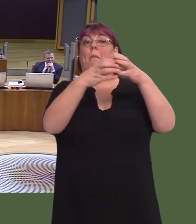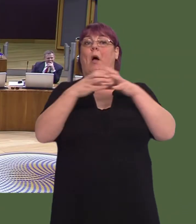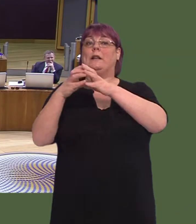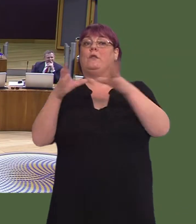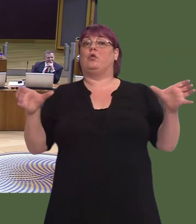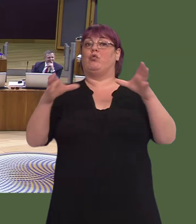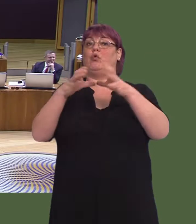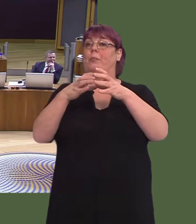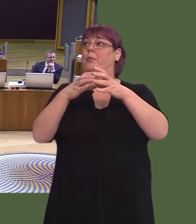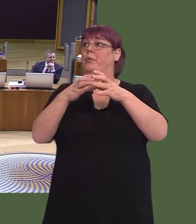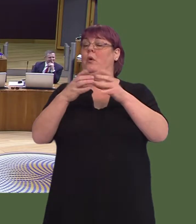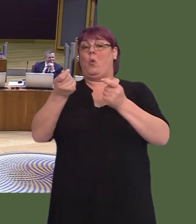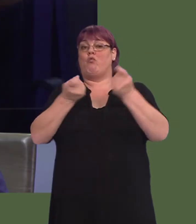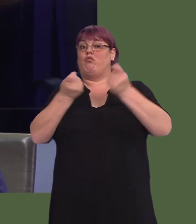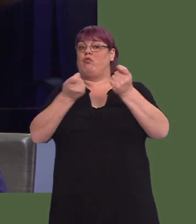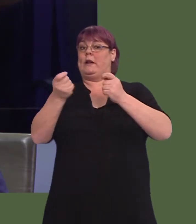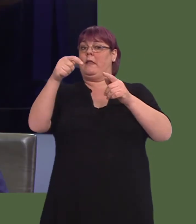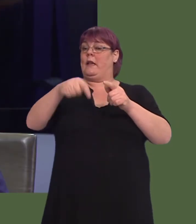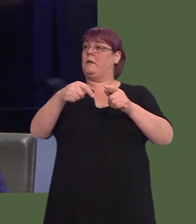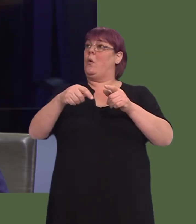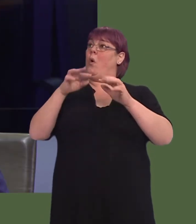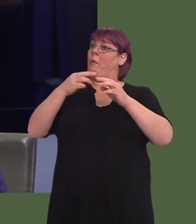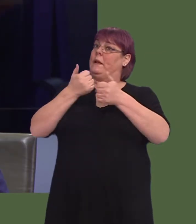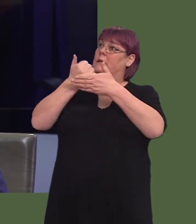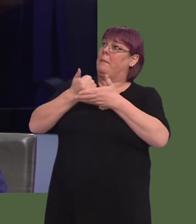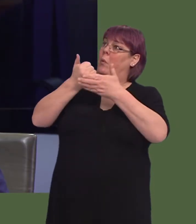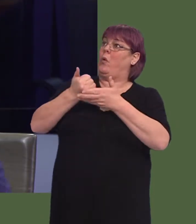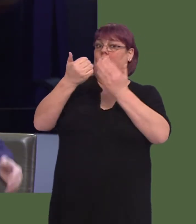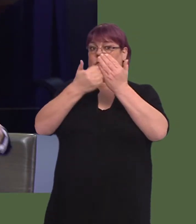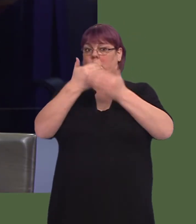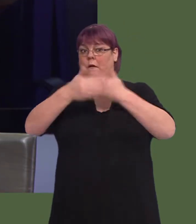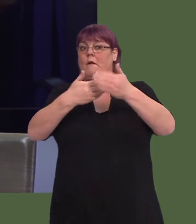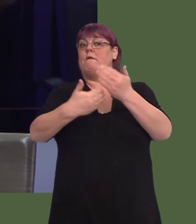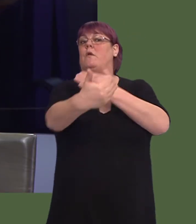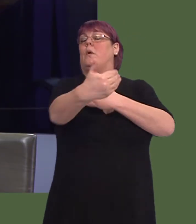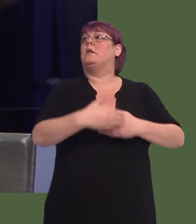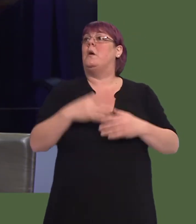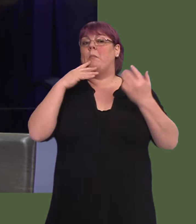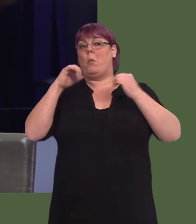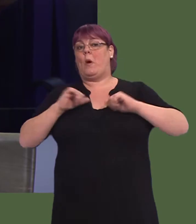We're going to, hopefully, help you to push this forward, because we have been waiting rather a long time for a statement on this.